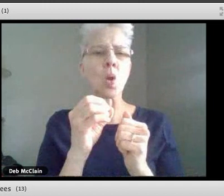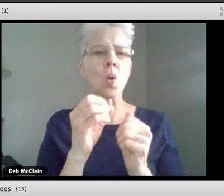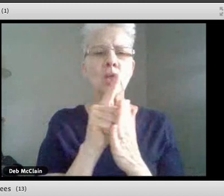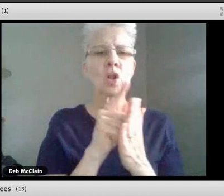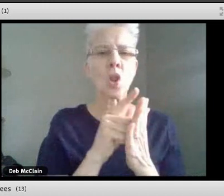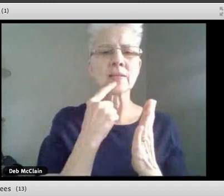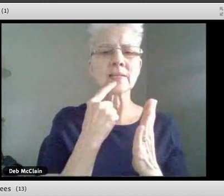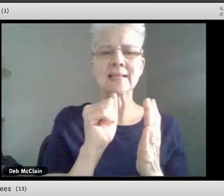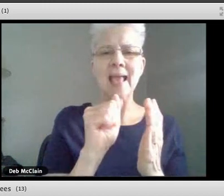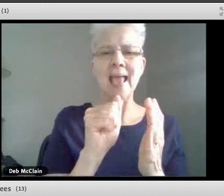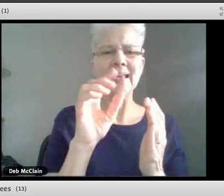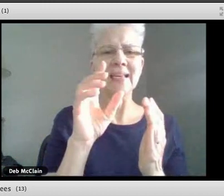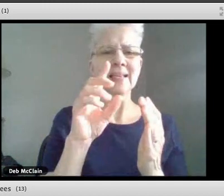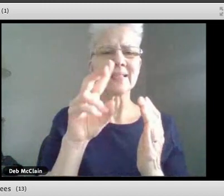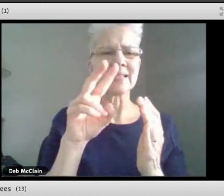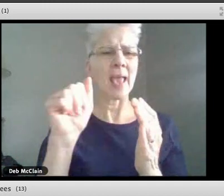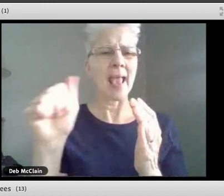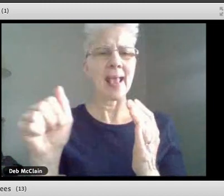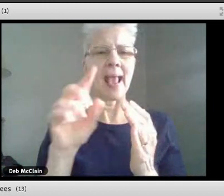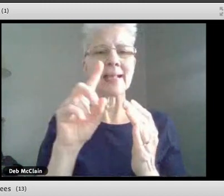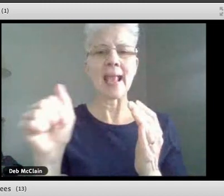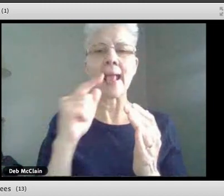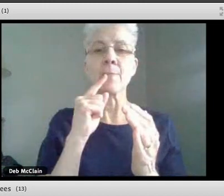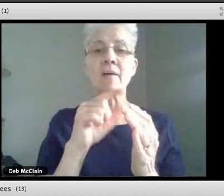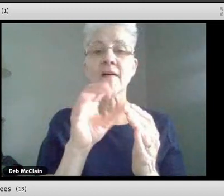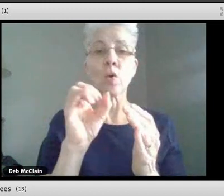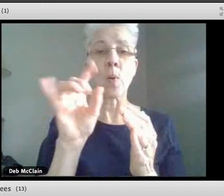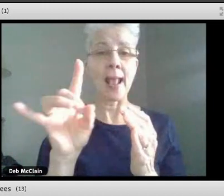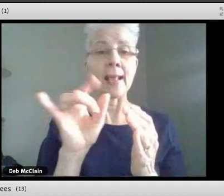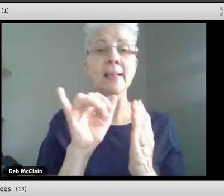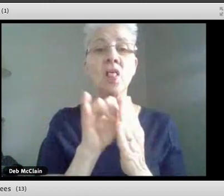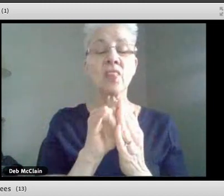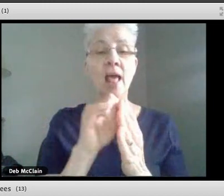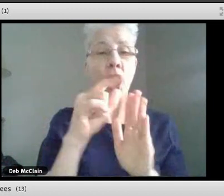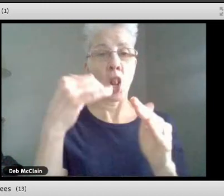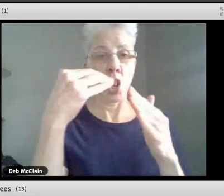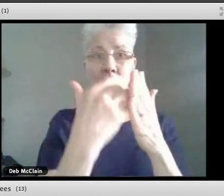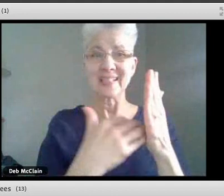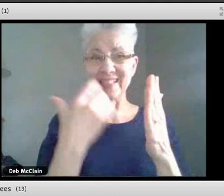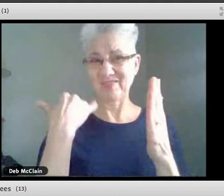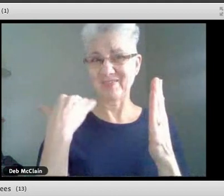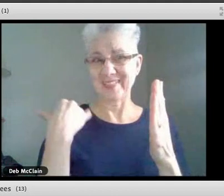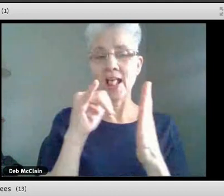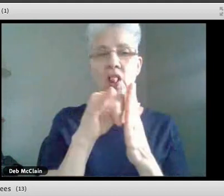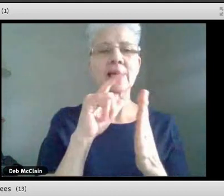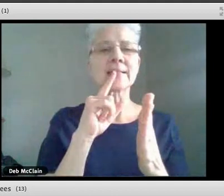the 508 that I just showed you that long list of, those are actually part of the 508 law for us,